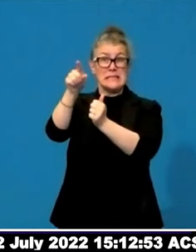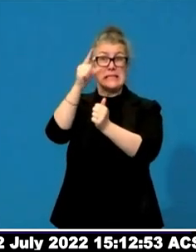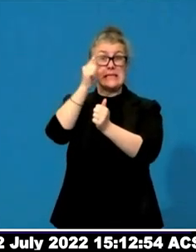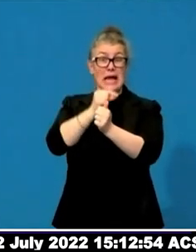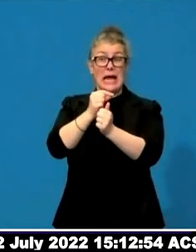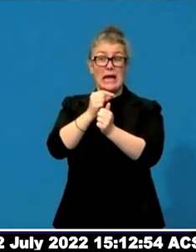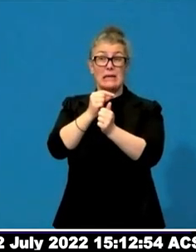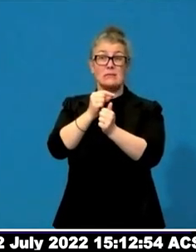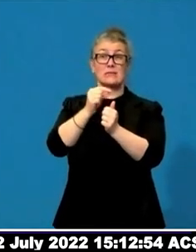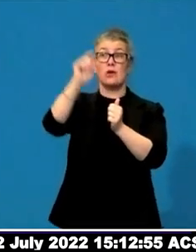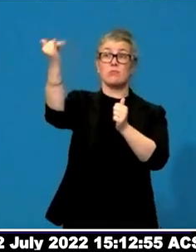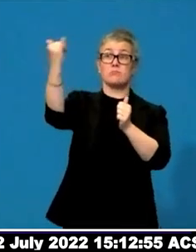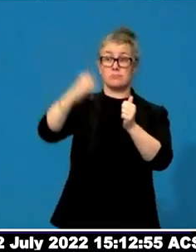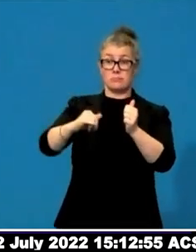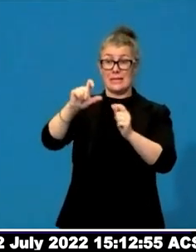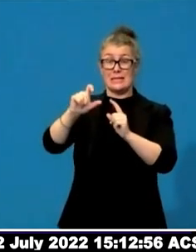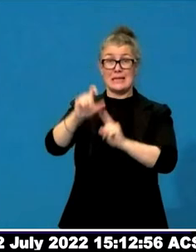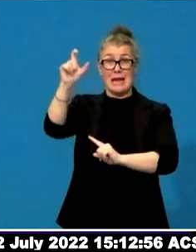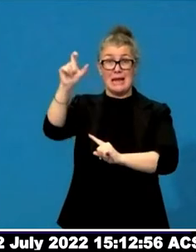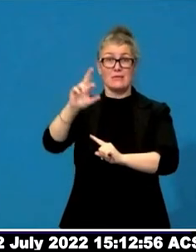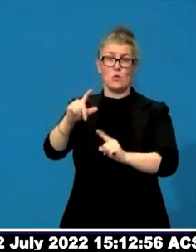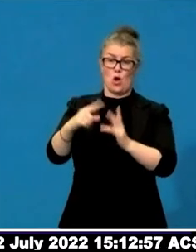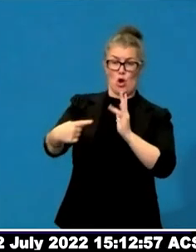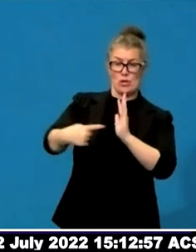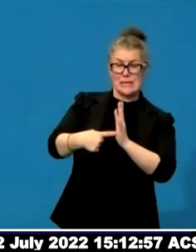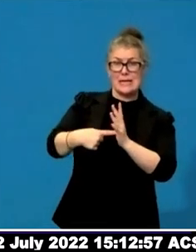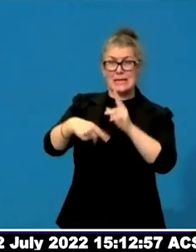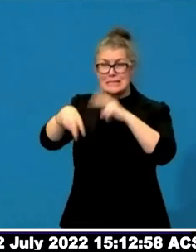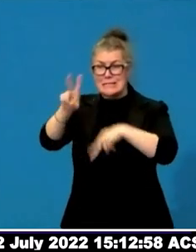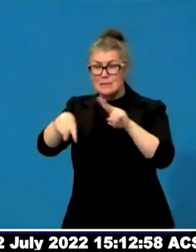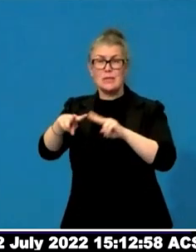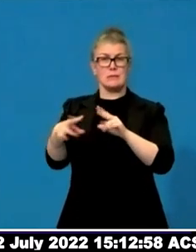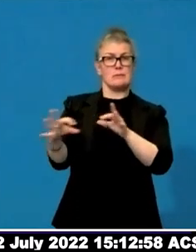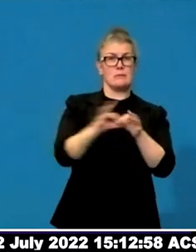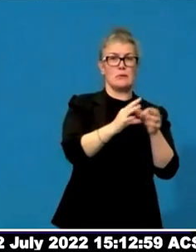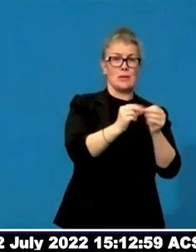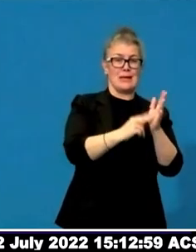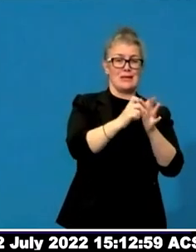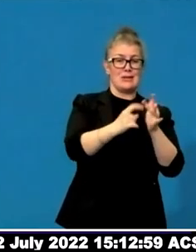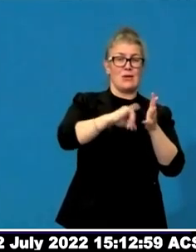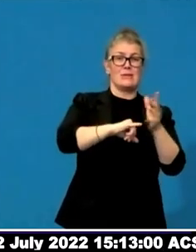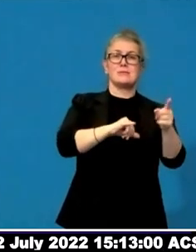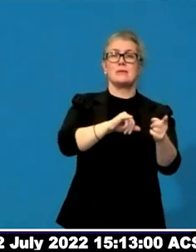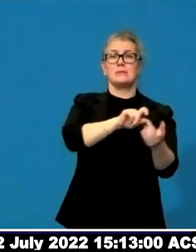which is NDIS-related. I've had significant help in that. And because we had had this happen so often,